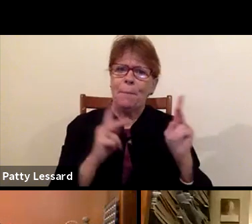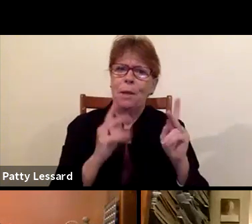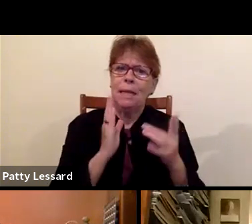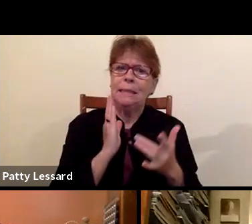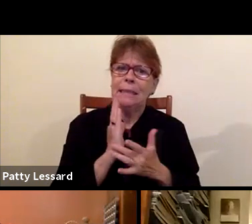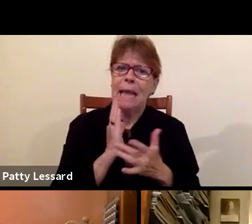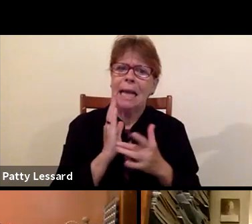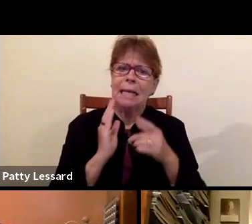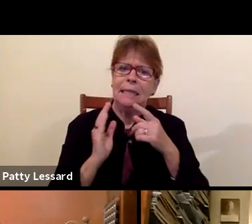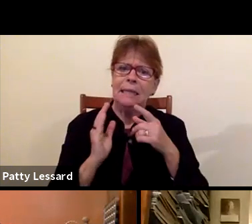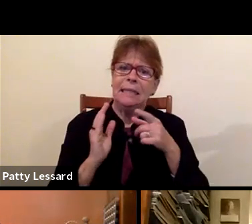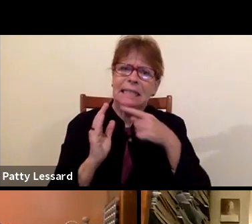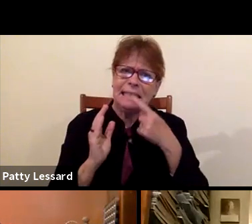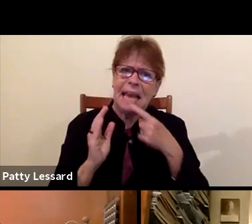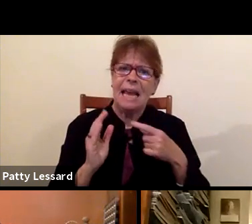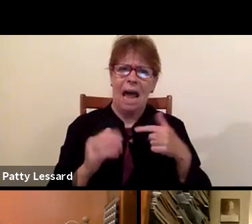bigger.